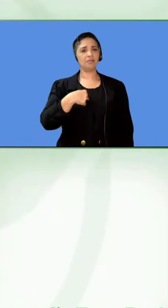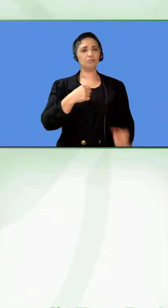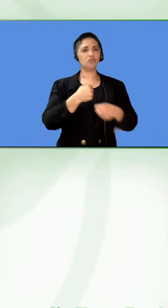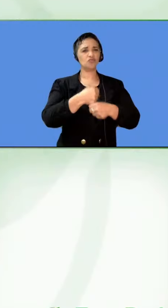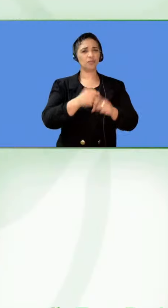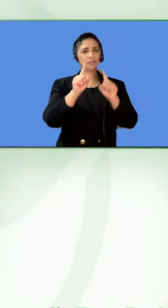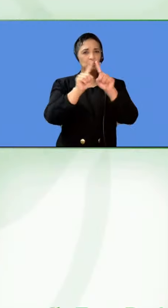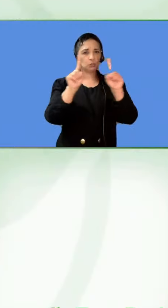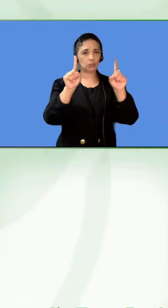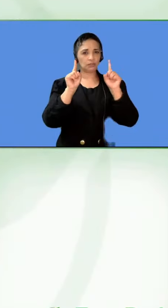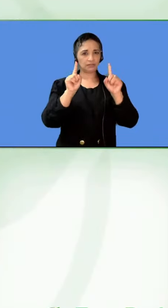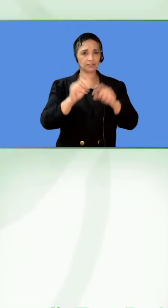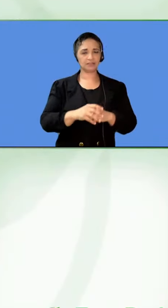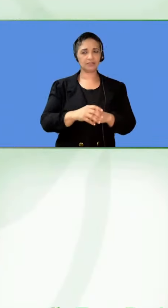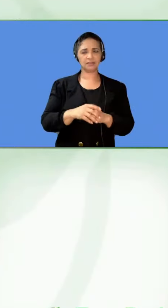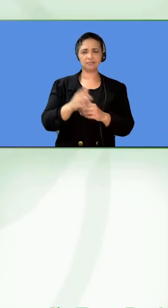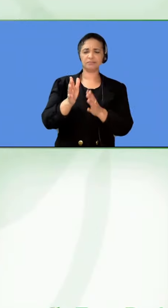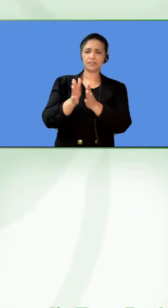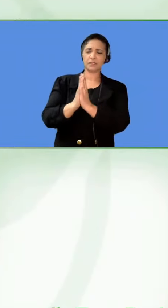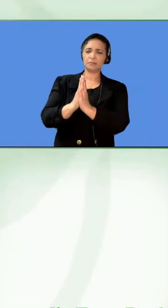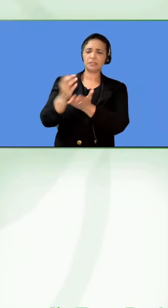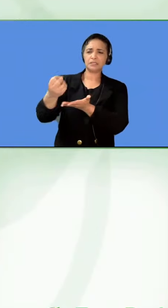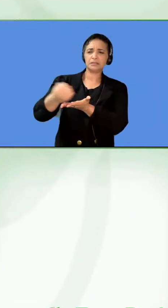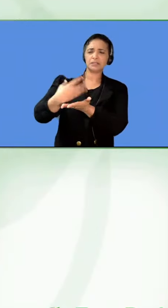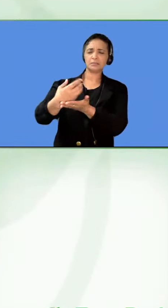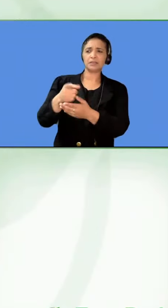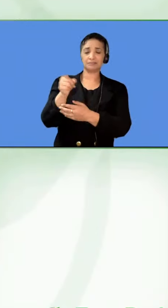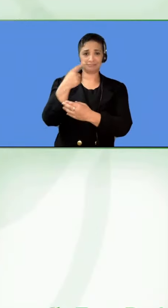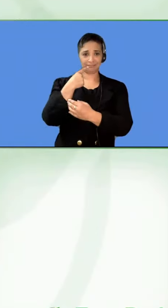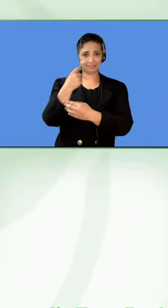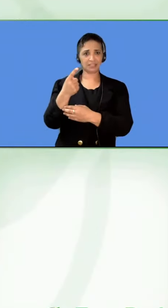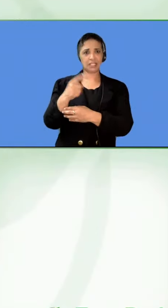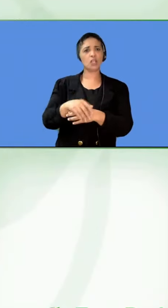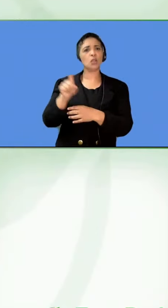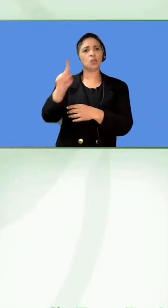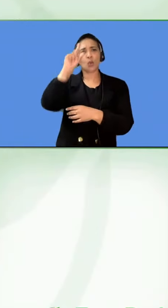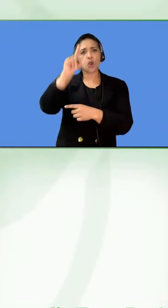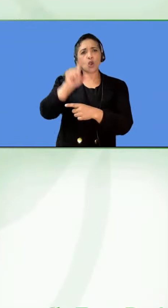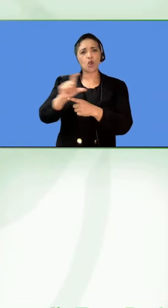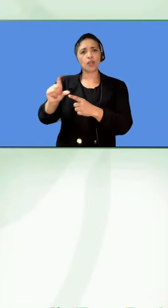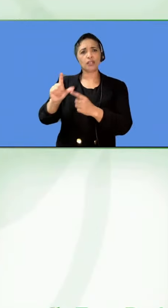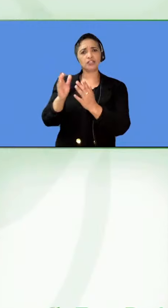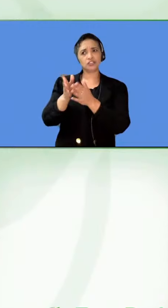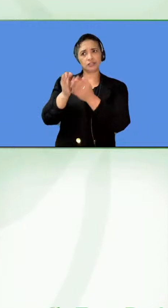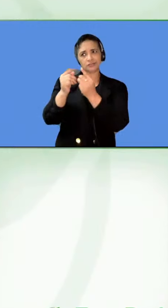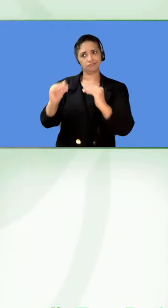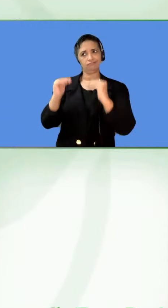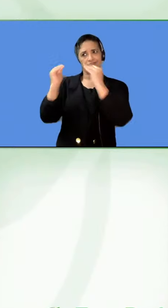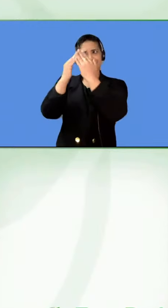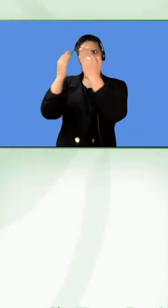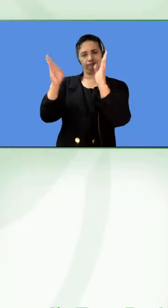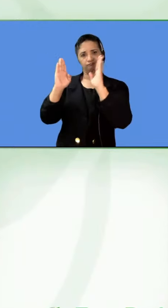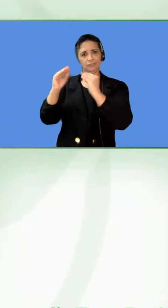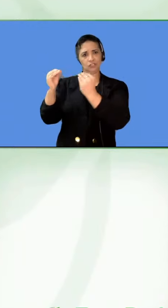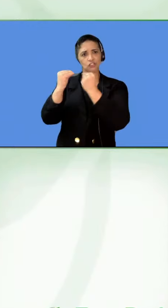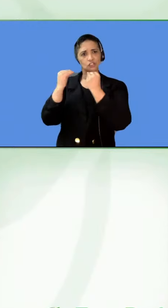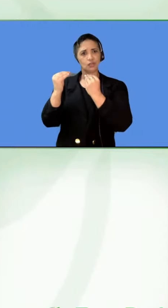You said that you are taking college classes, what is the greatest barrier that you have faced taking college classes?